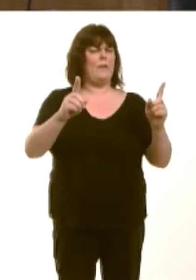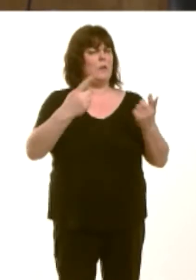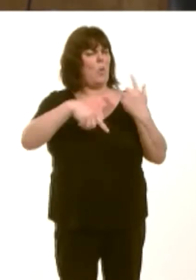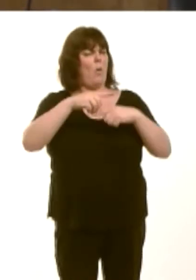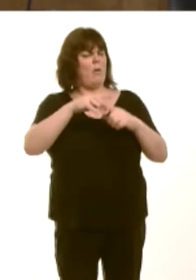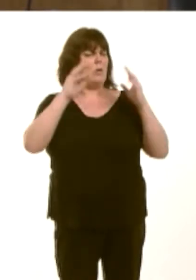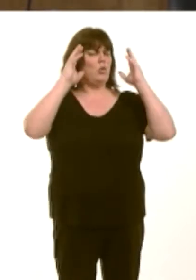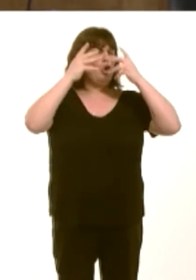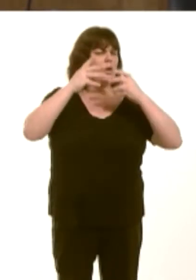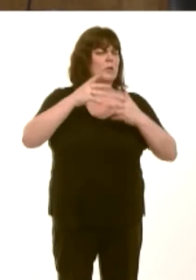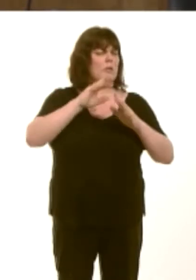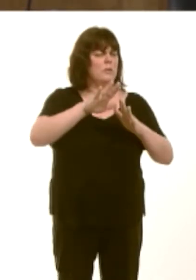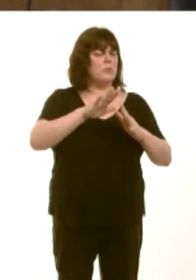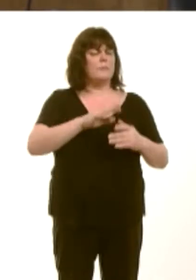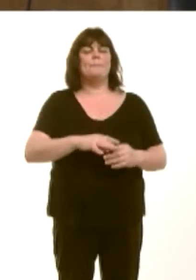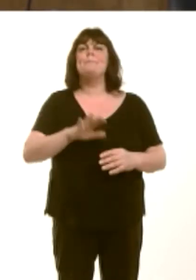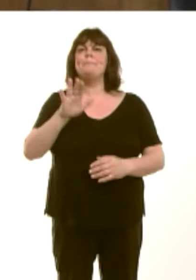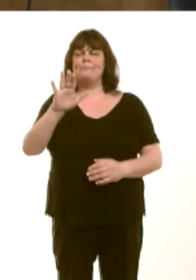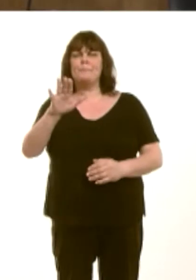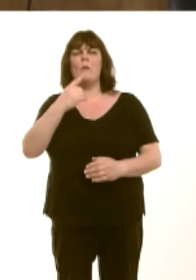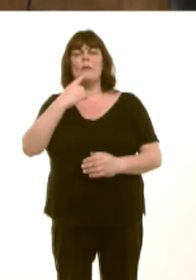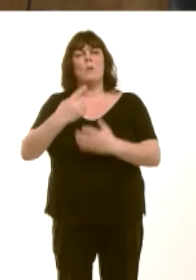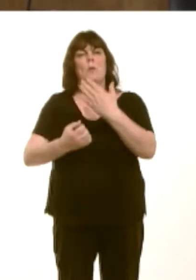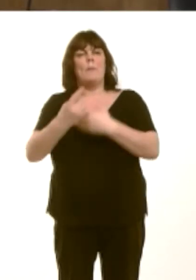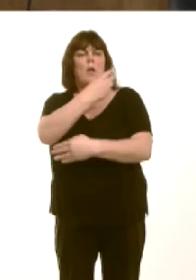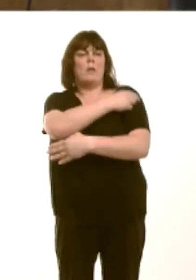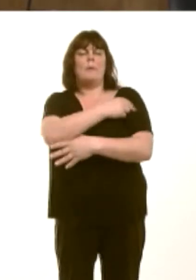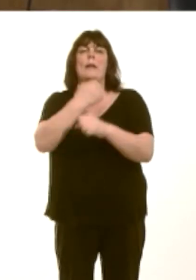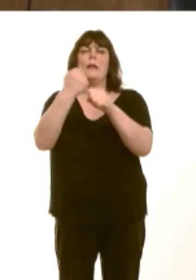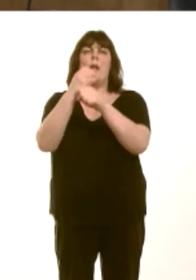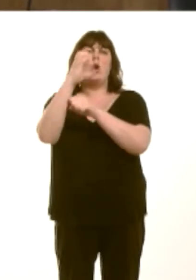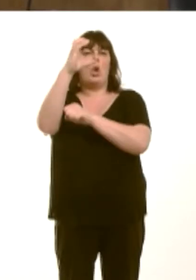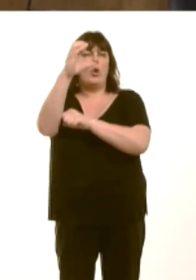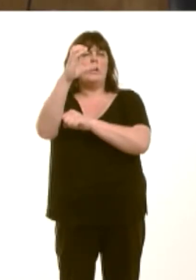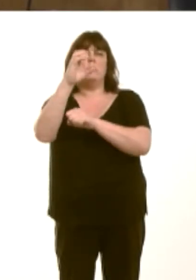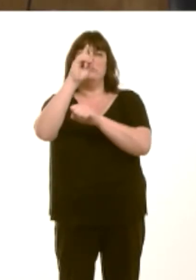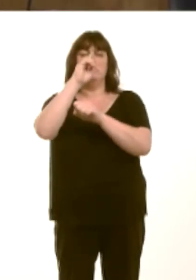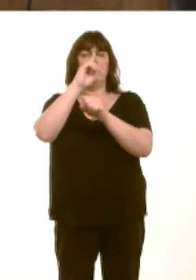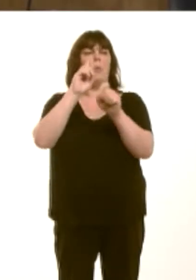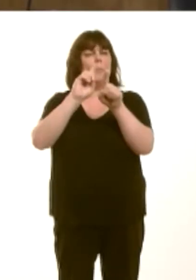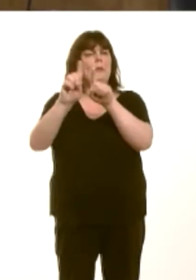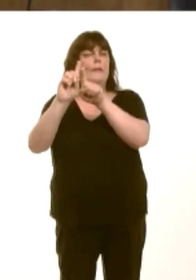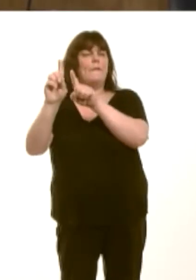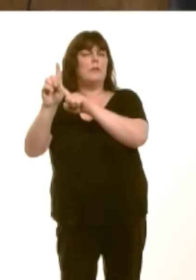Clwyd site, there will be changes at other sites in north Wales? It is bound to happen because of the fact that there will be a new department that will